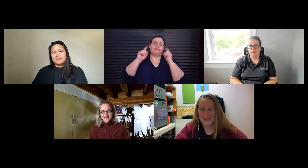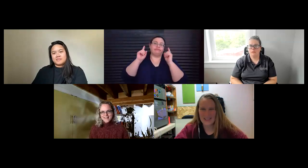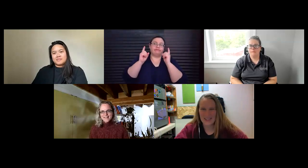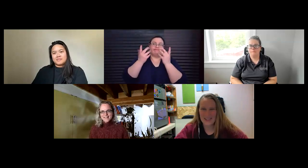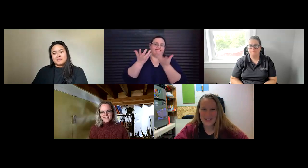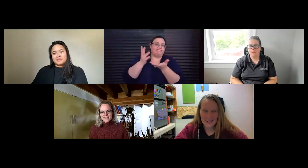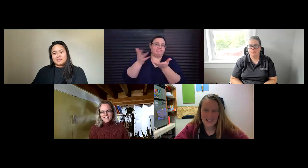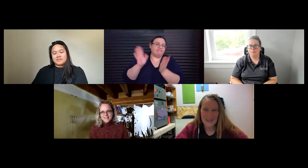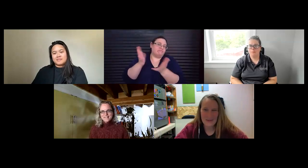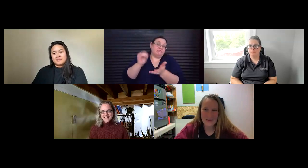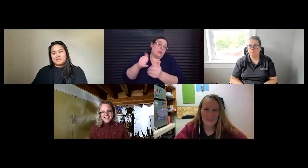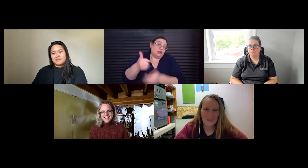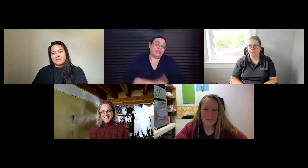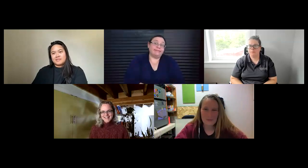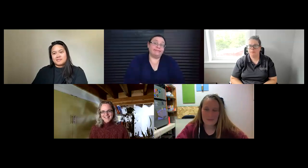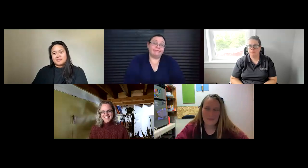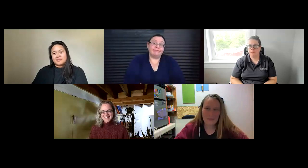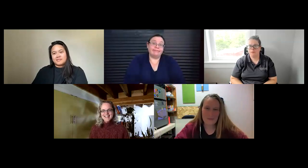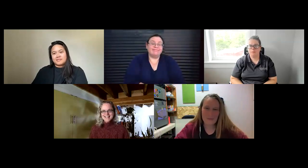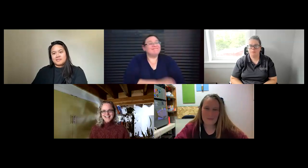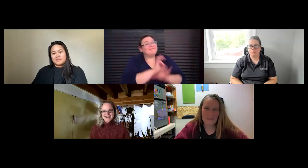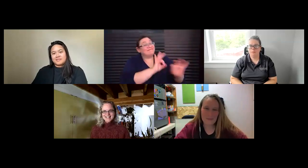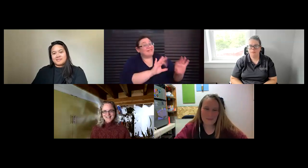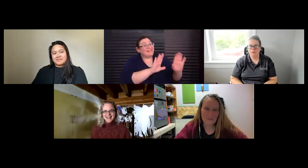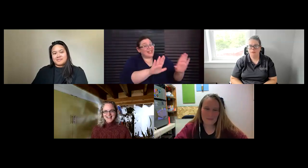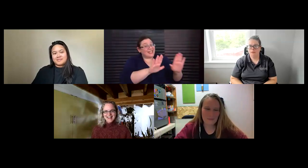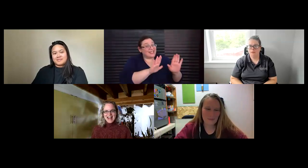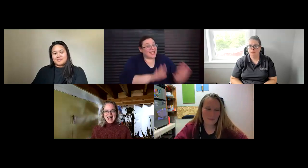That was good. Fantastic. That's great.